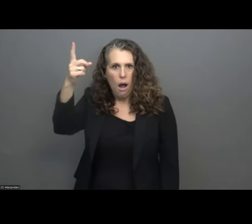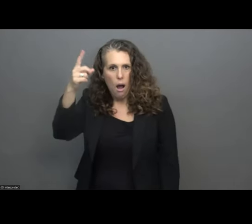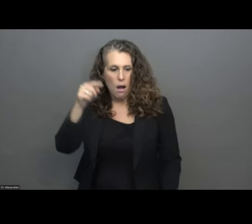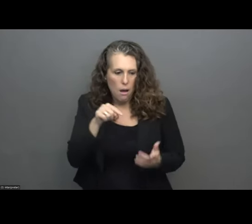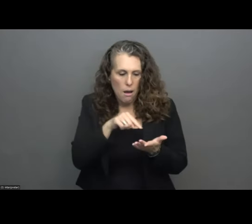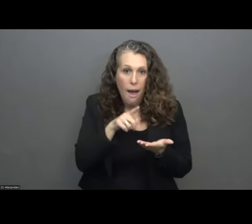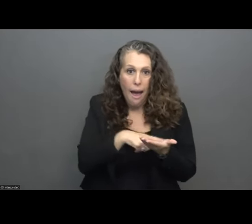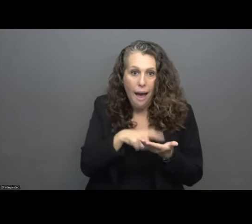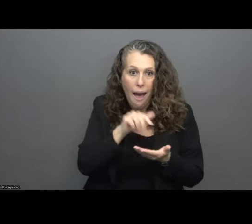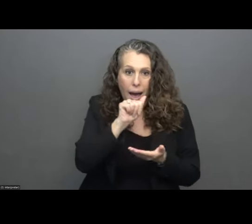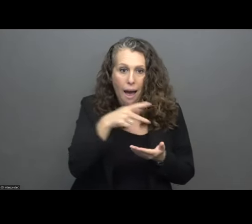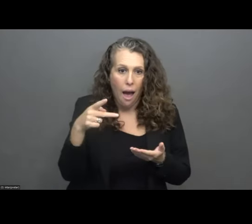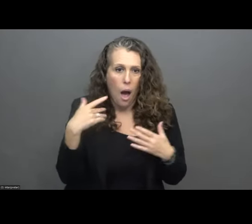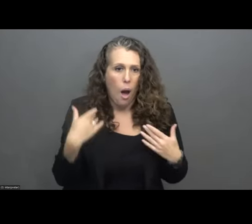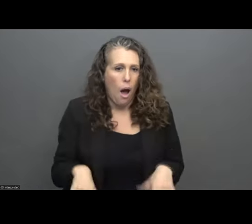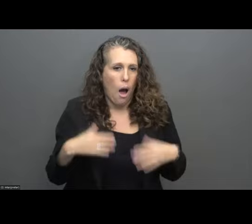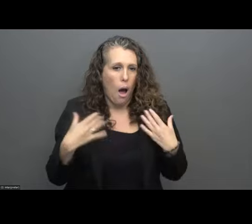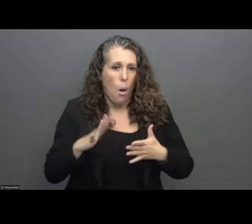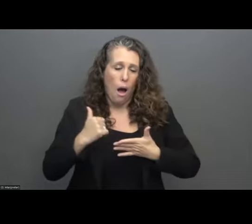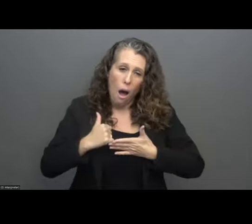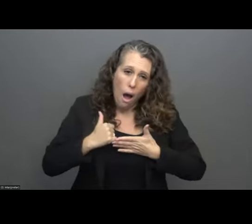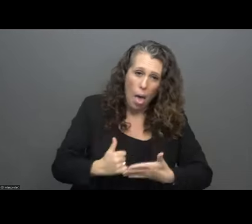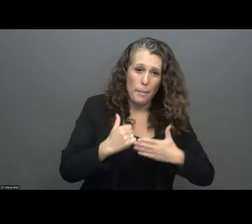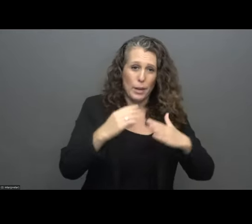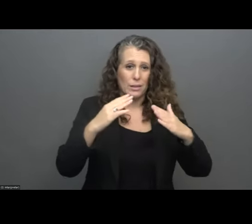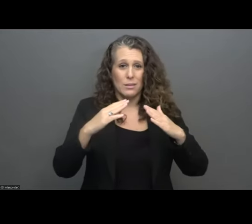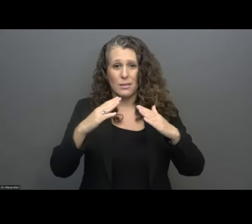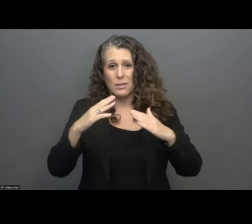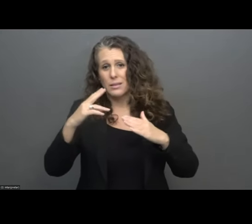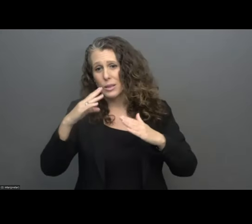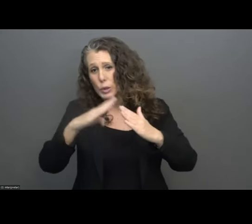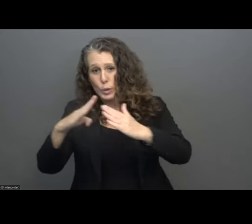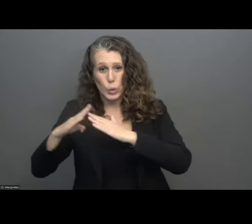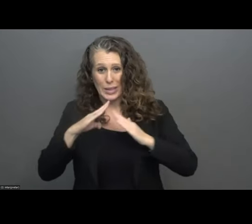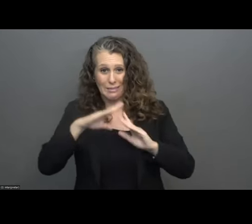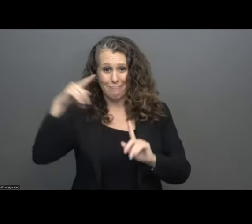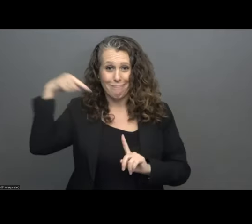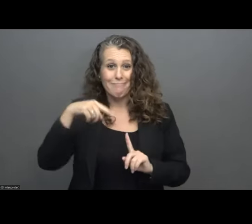big issue in the community especially affecting deaf people in terms of healthcare position